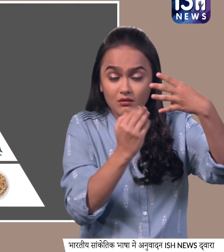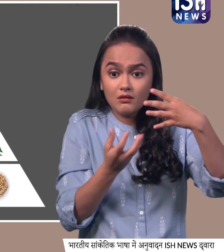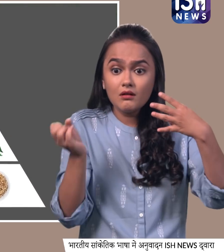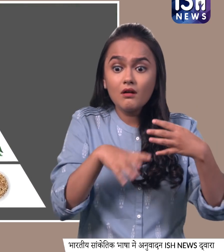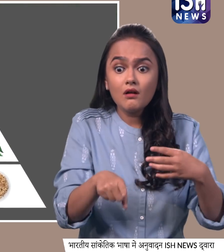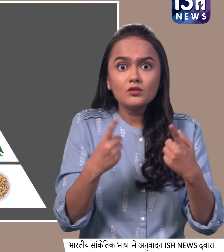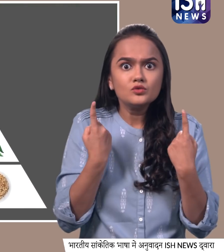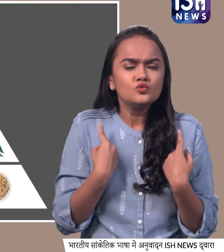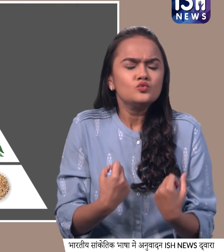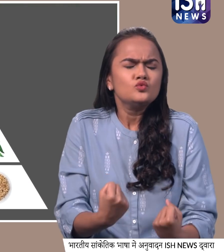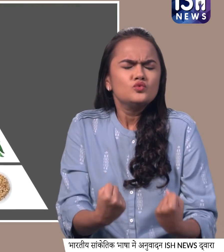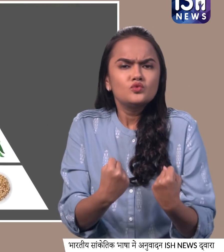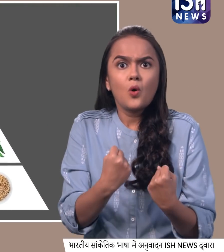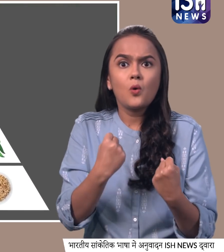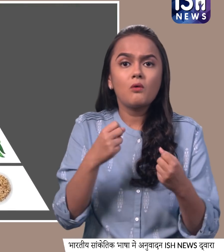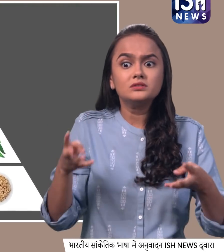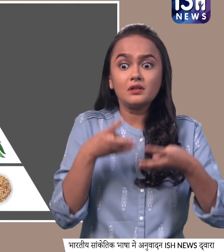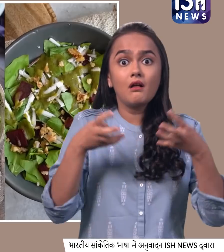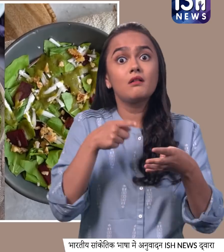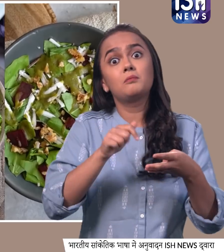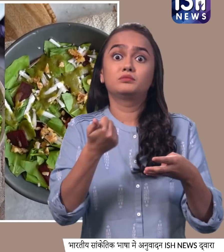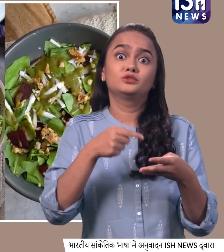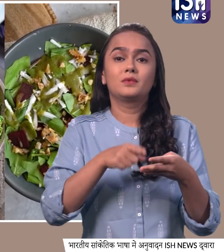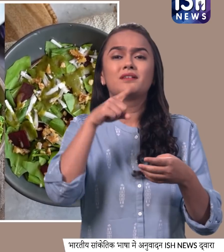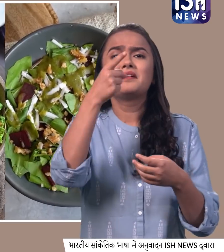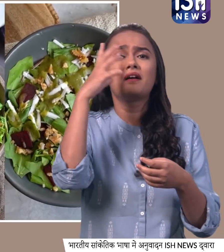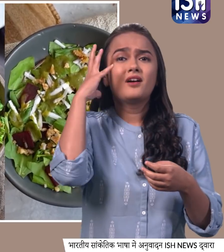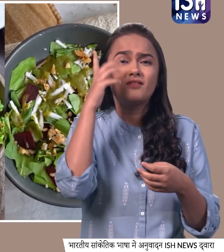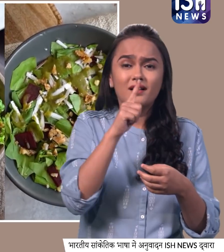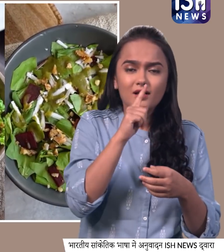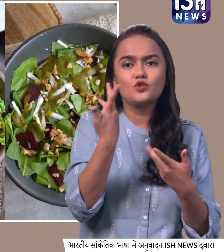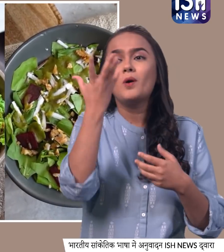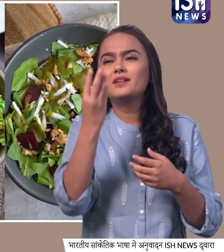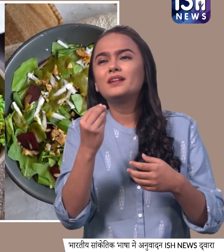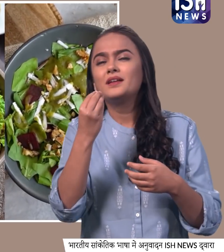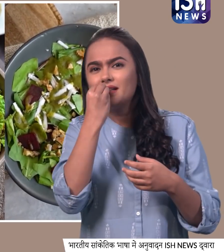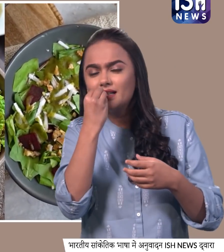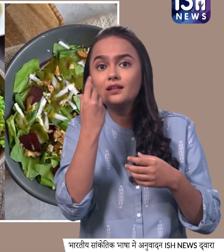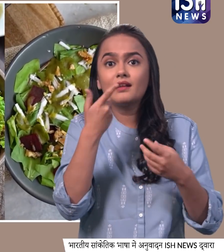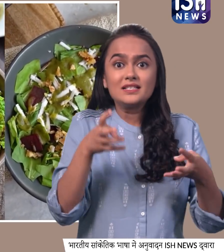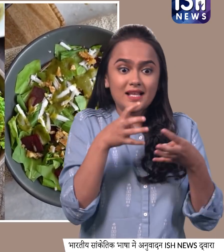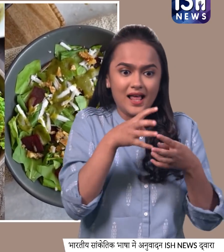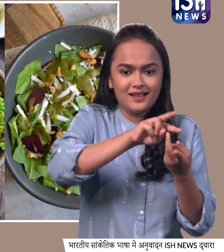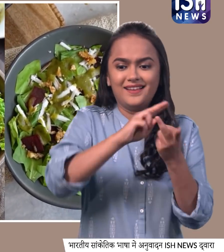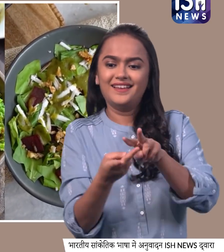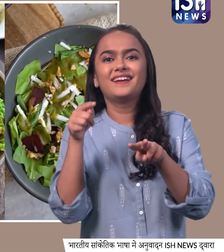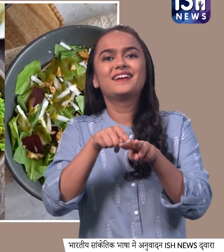you will get a very wholesome and nutritious salad and you can easily replace your lunch and dinner with salads